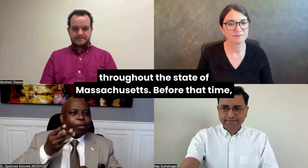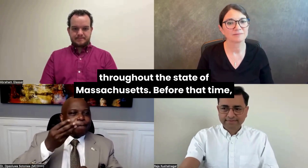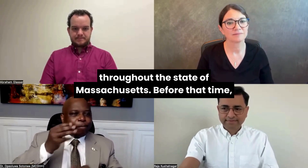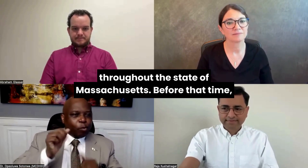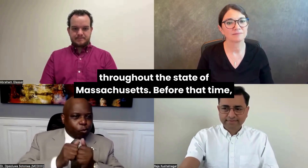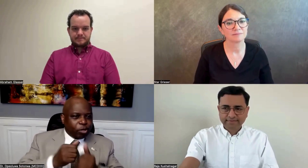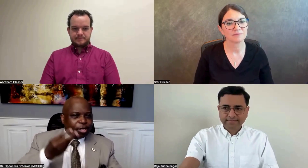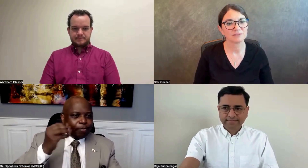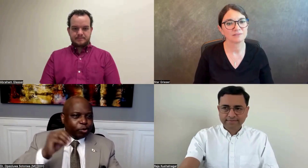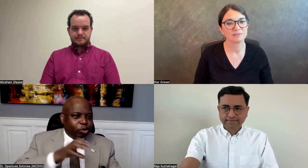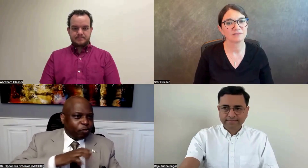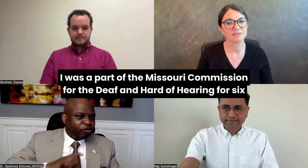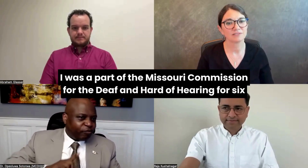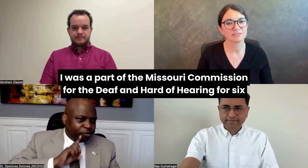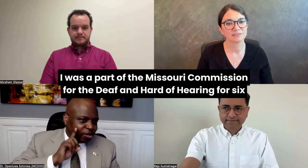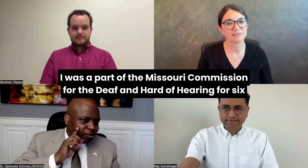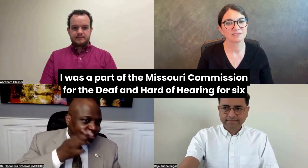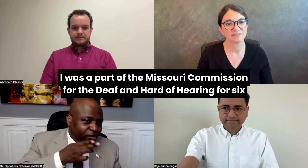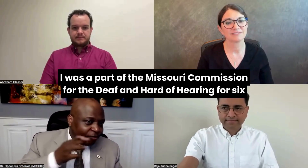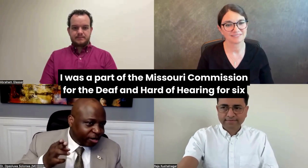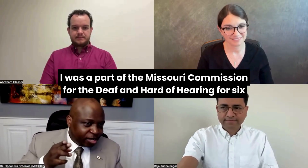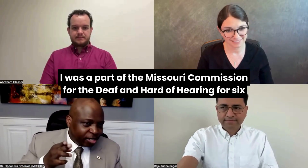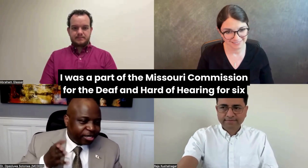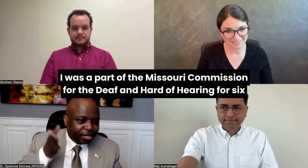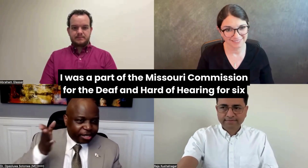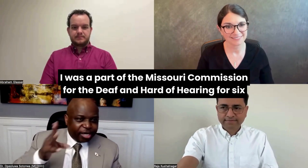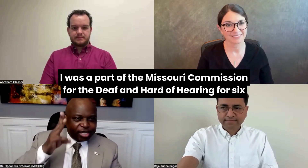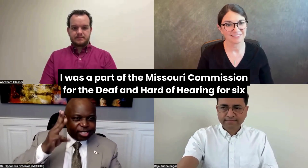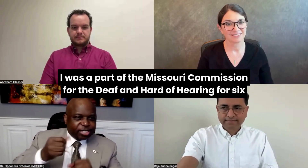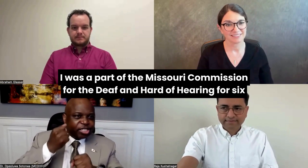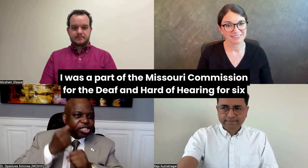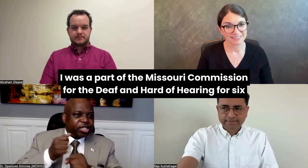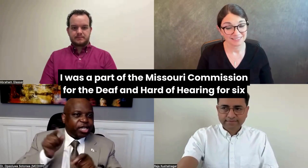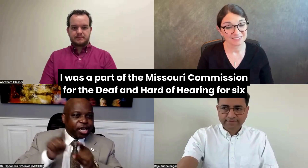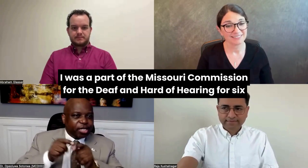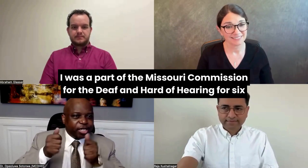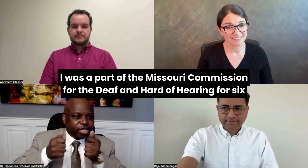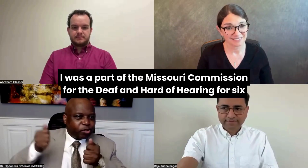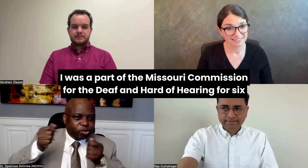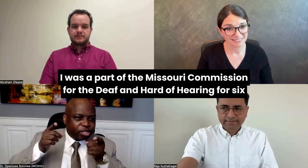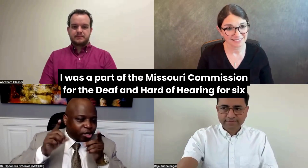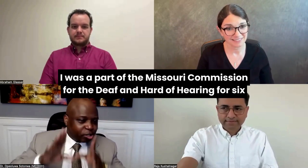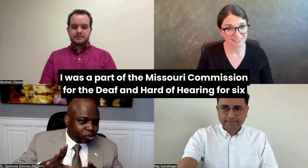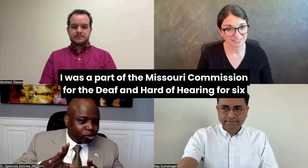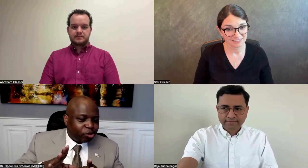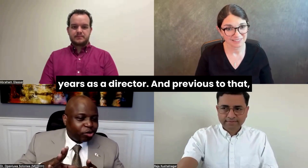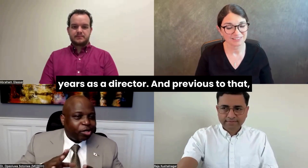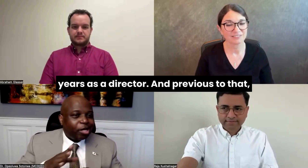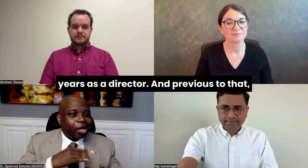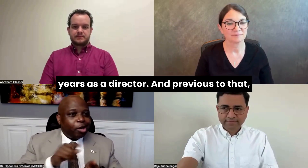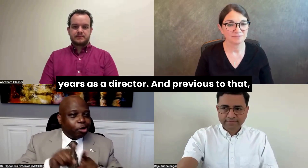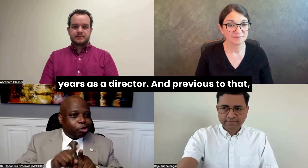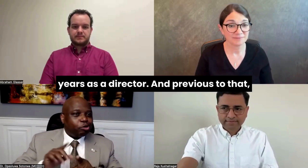I was a part of the Missouri Commission for the Deaf and Hard of Hearing for six years as a director. And previous to that,